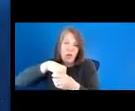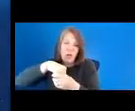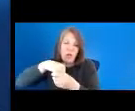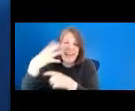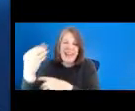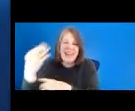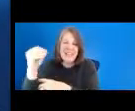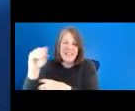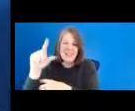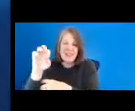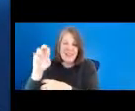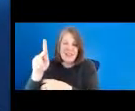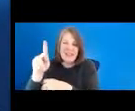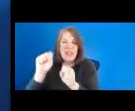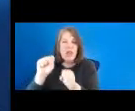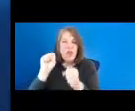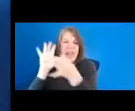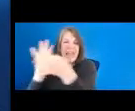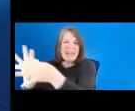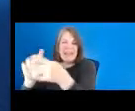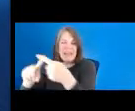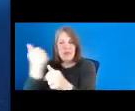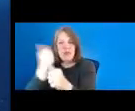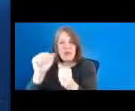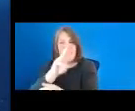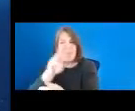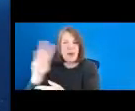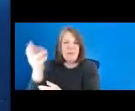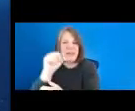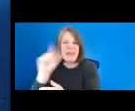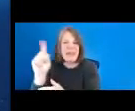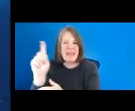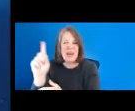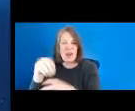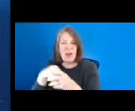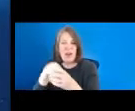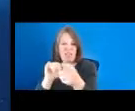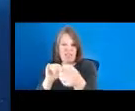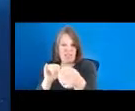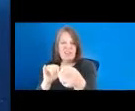16:30:51 You can link to any website anywhere. 16:30:57 The author has done that here just